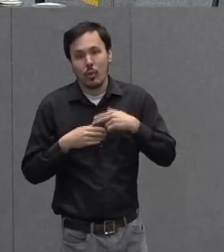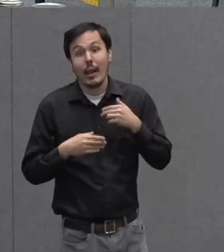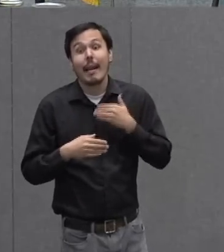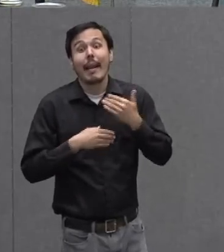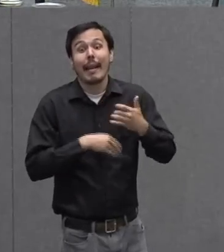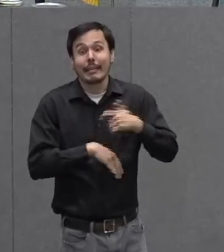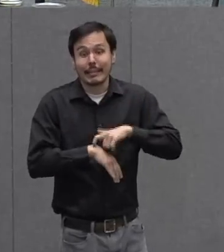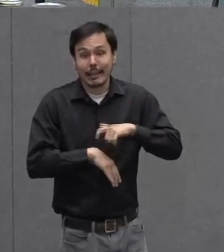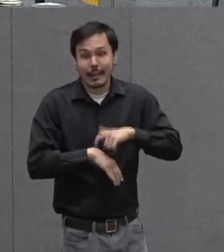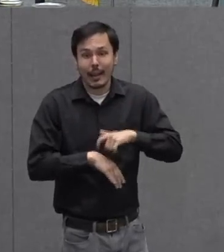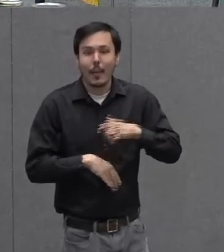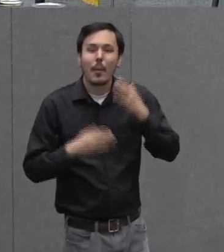I hope you have a great day.